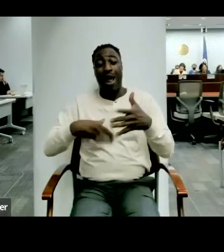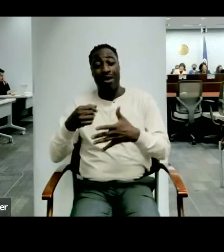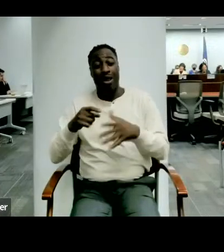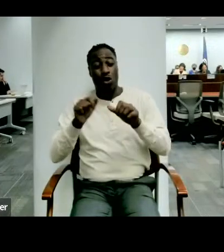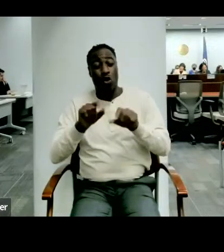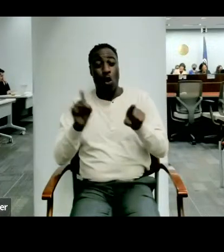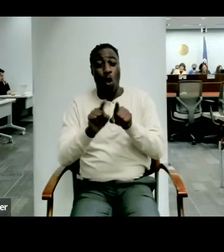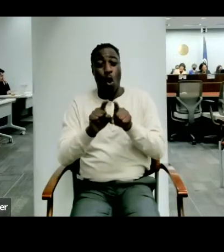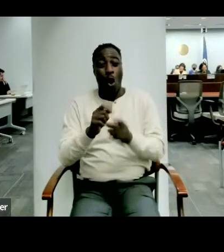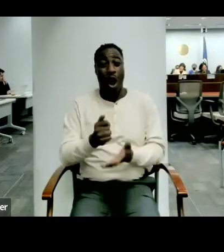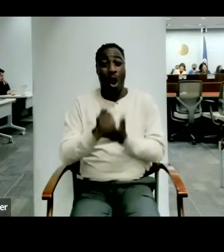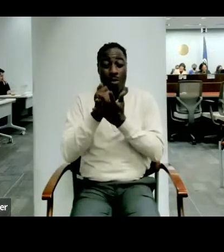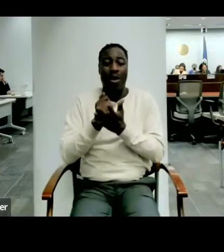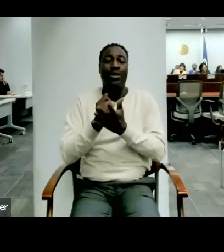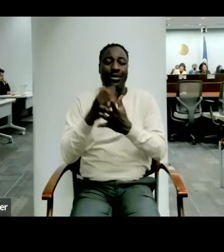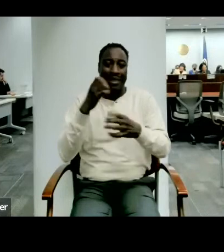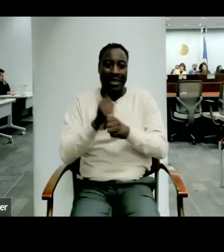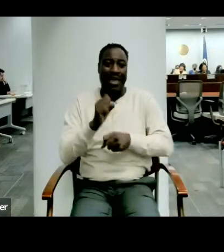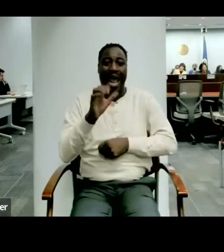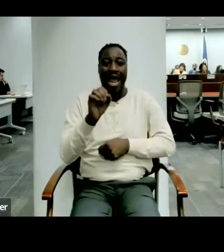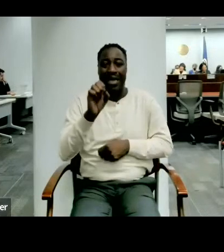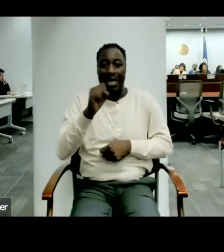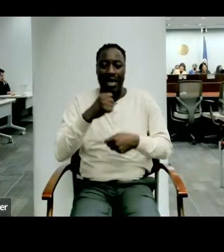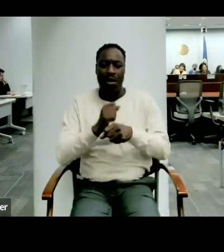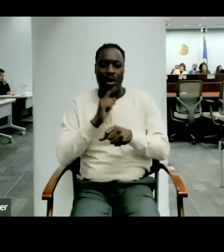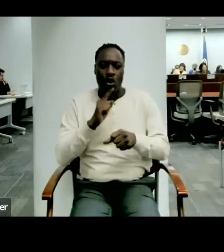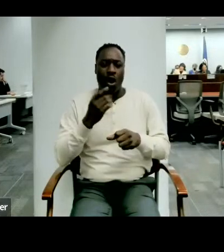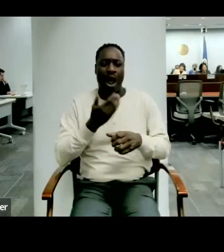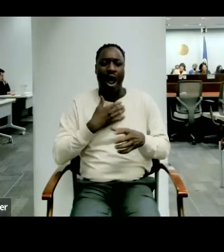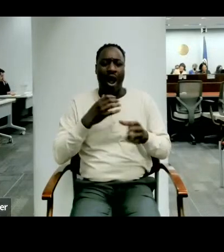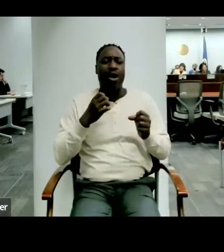help us get those cases to make sure that our strategic enforcement plan is actually useful,